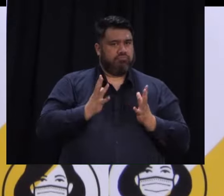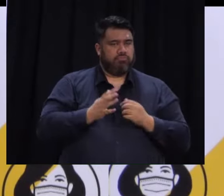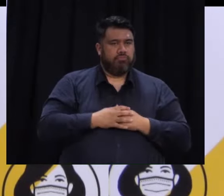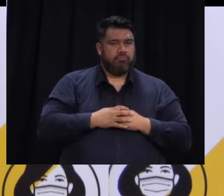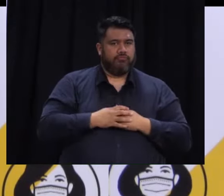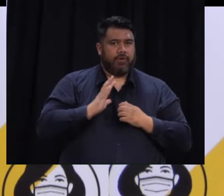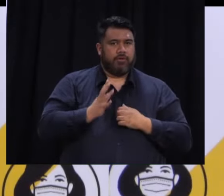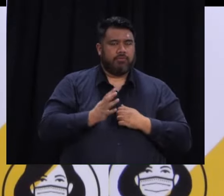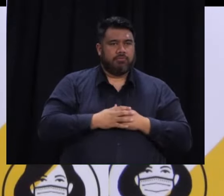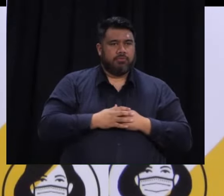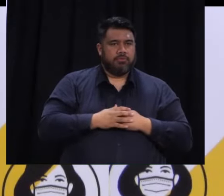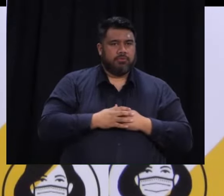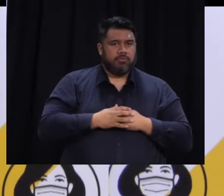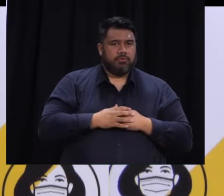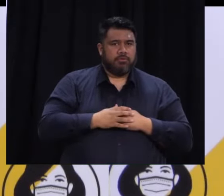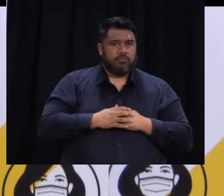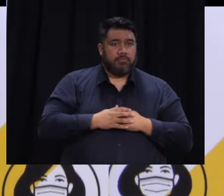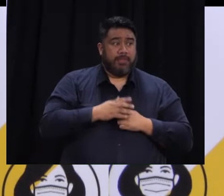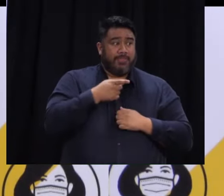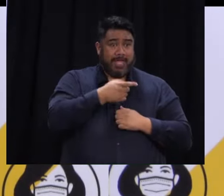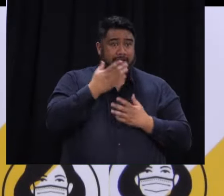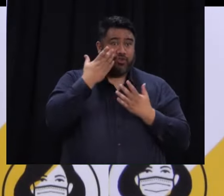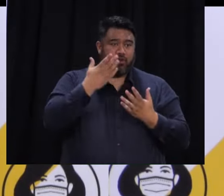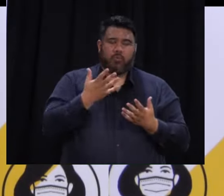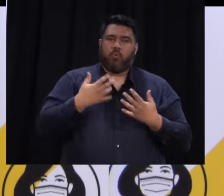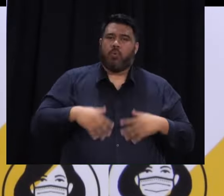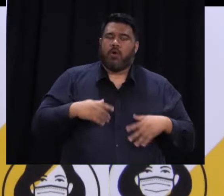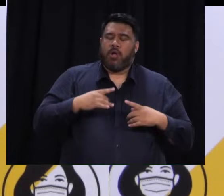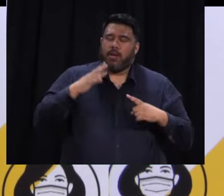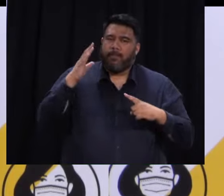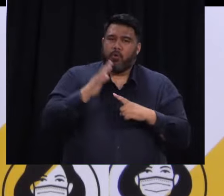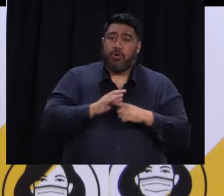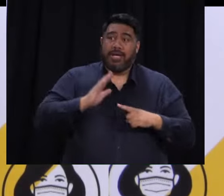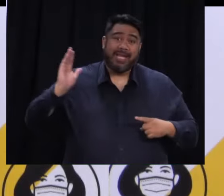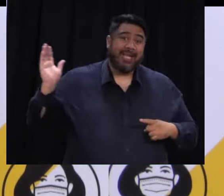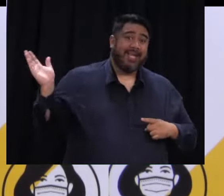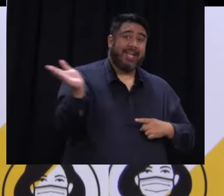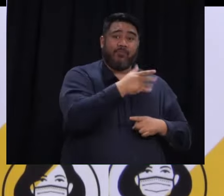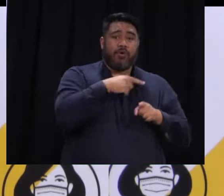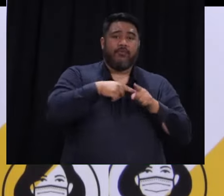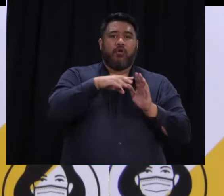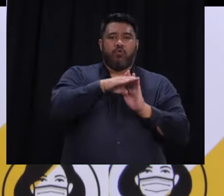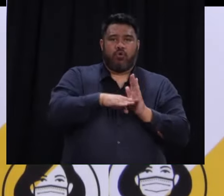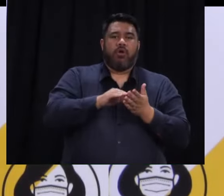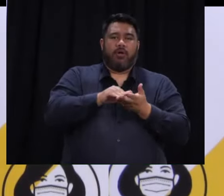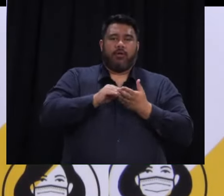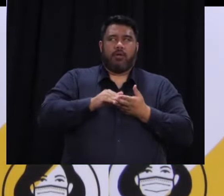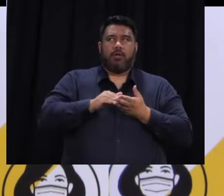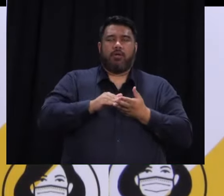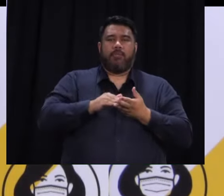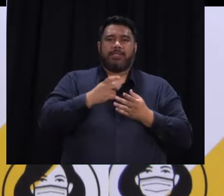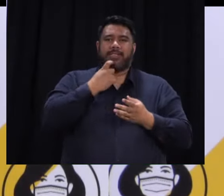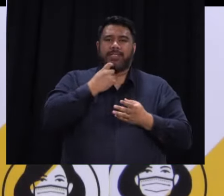that pops up here or there. So no, there is not an issue ther. But Dr Bloomfield's answer does